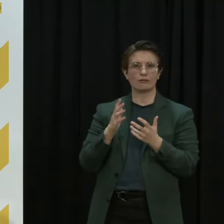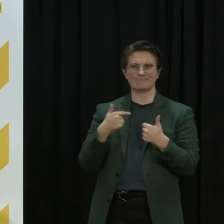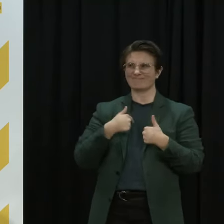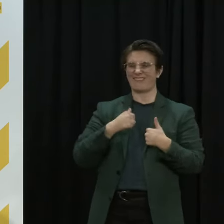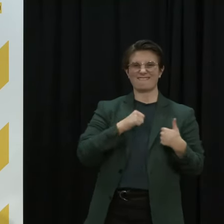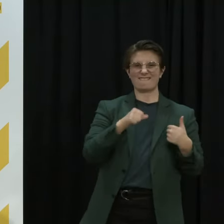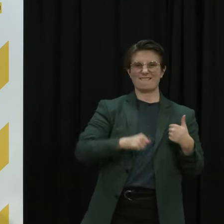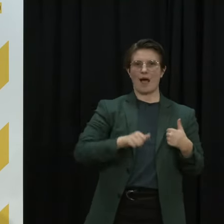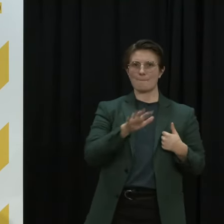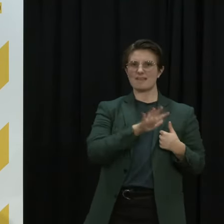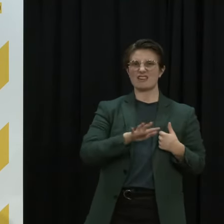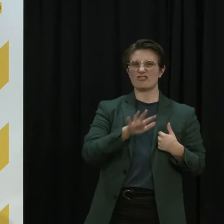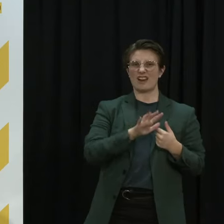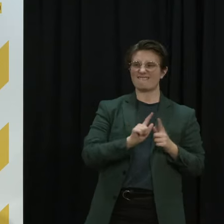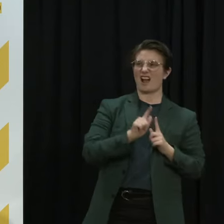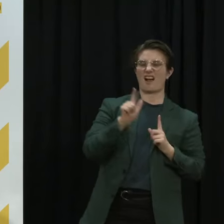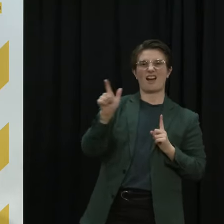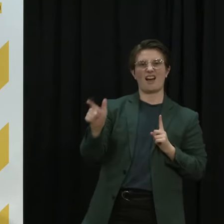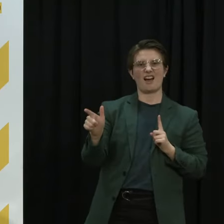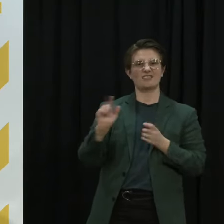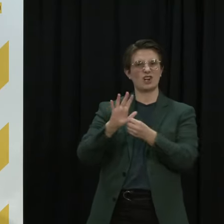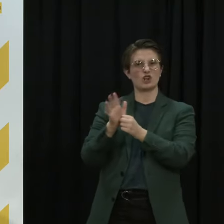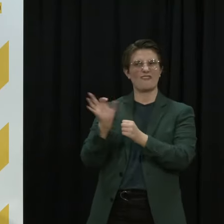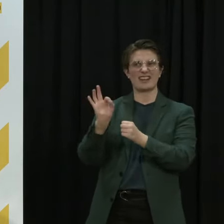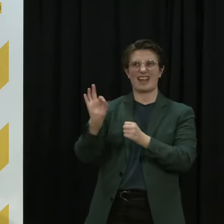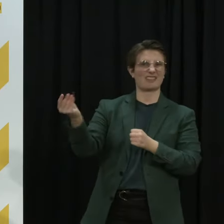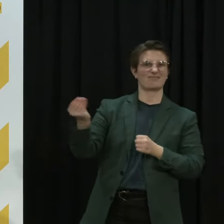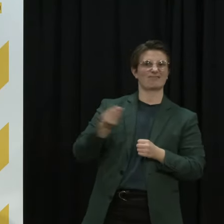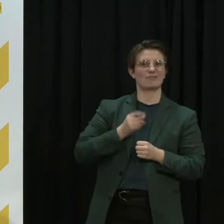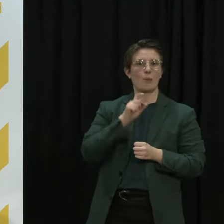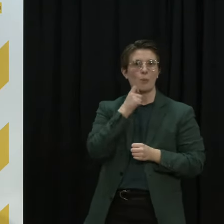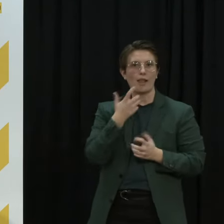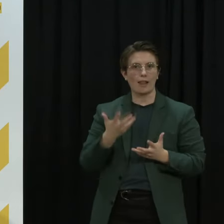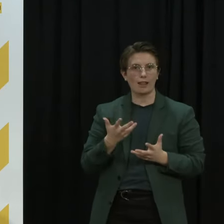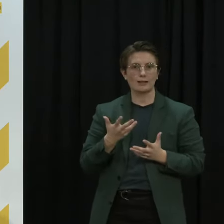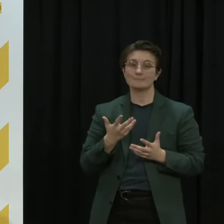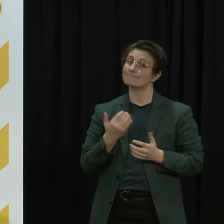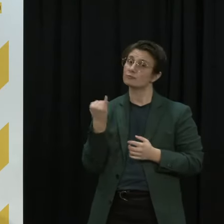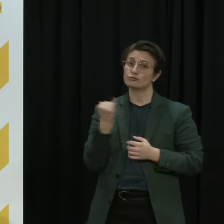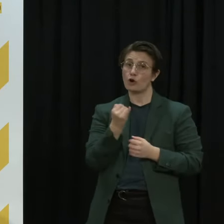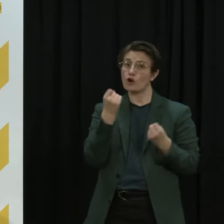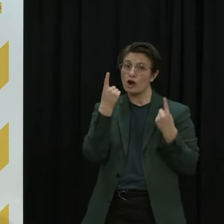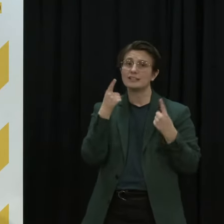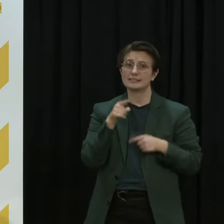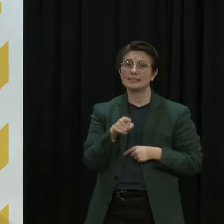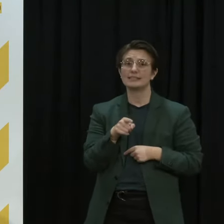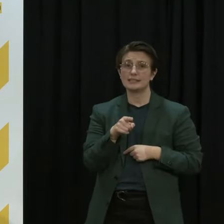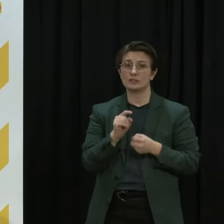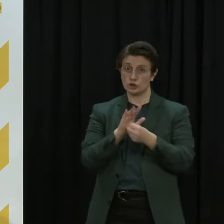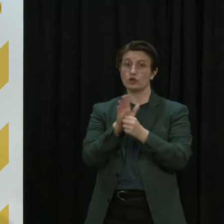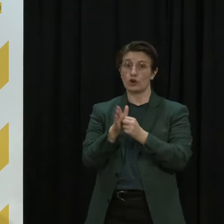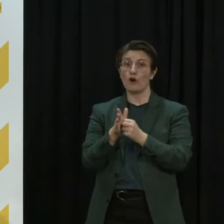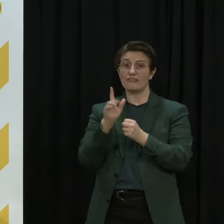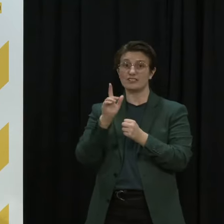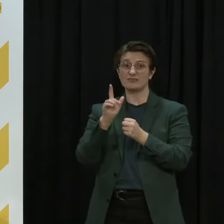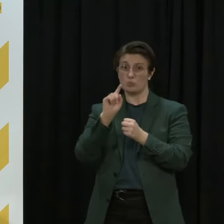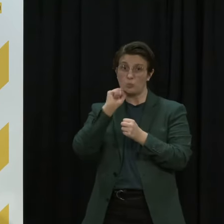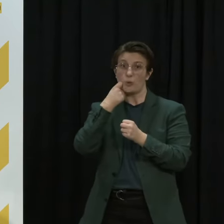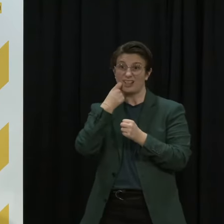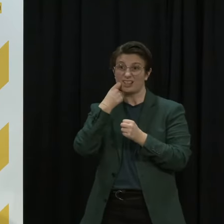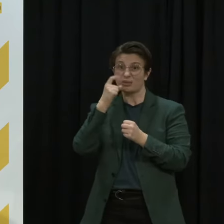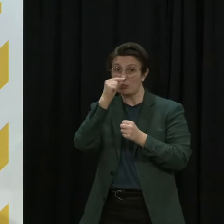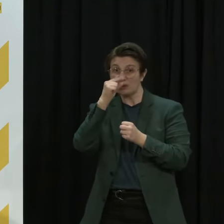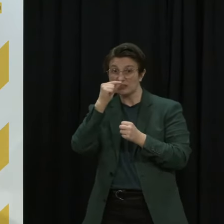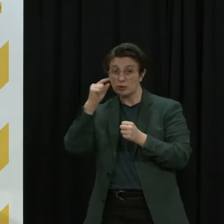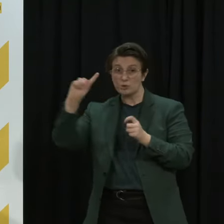community that we just talked